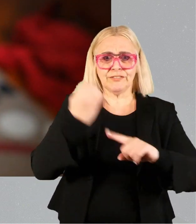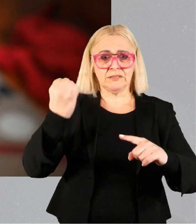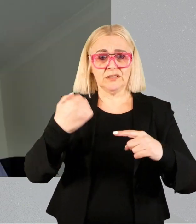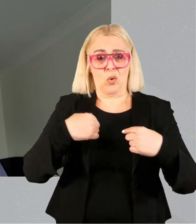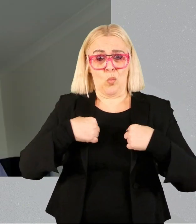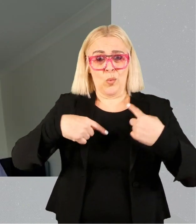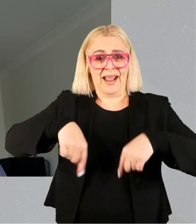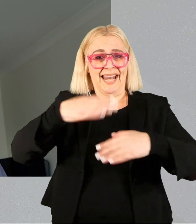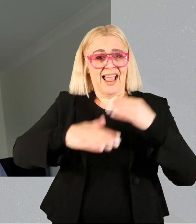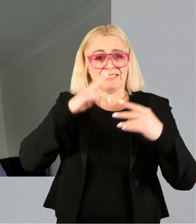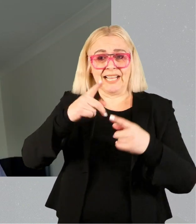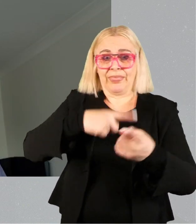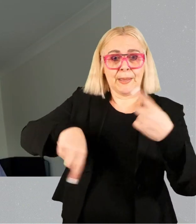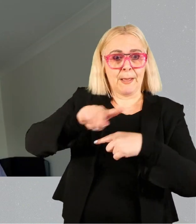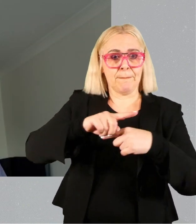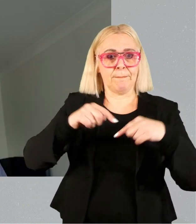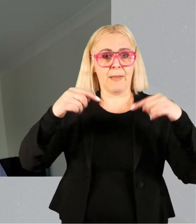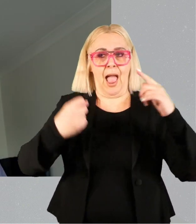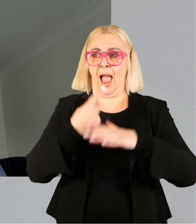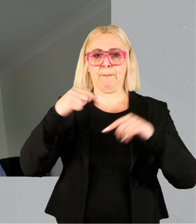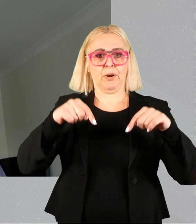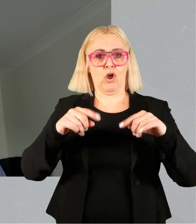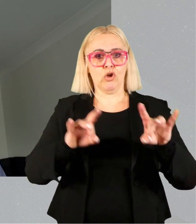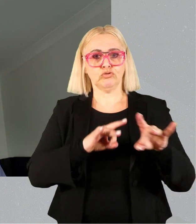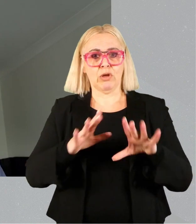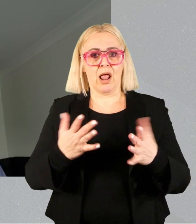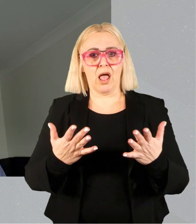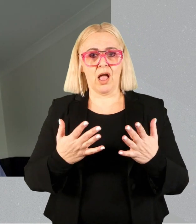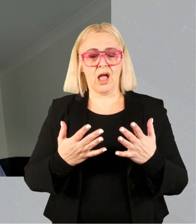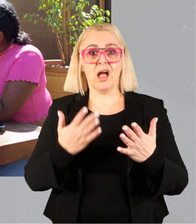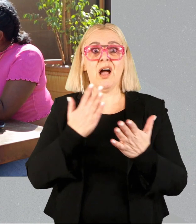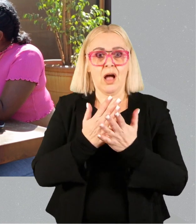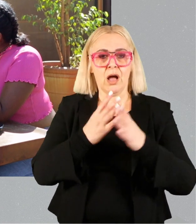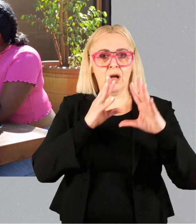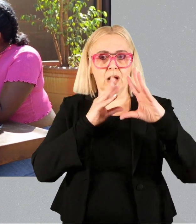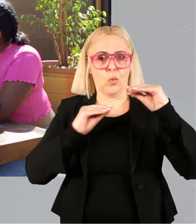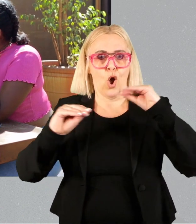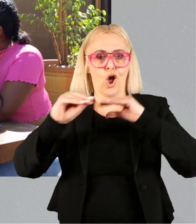These are profound results and we've never seen them happen in Australia. The word has got out.